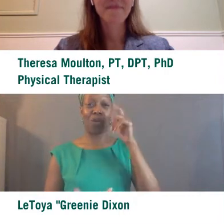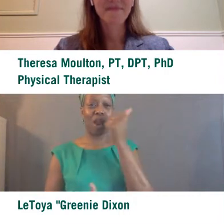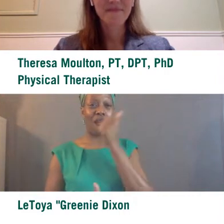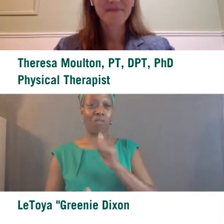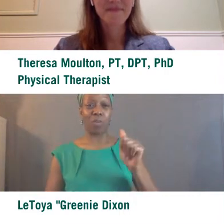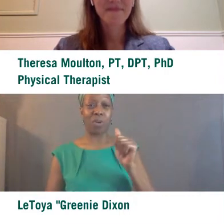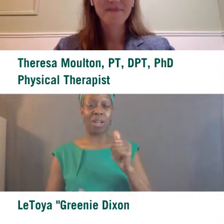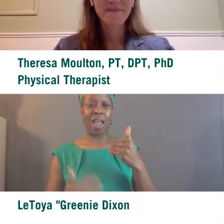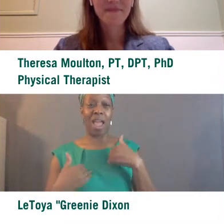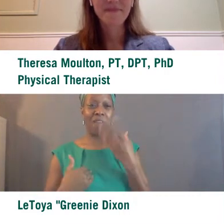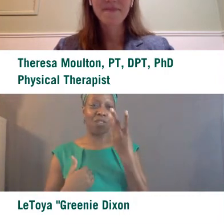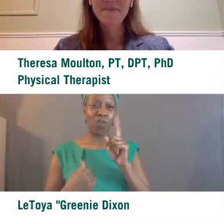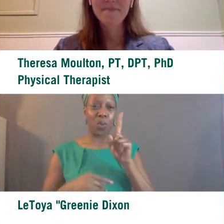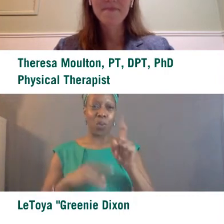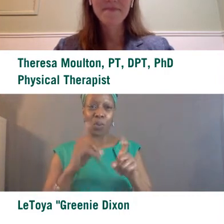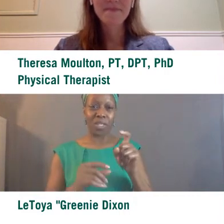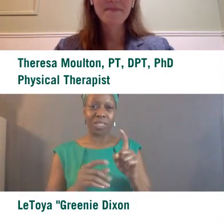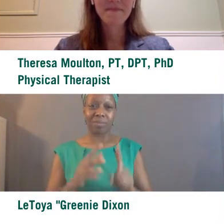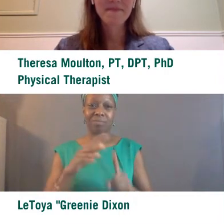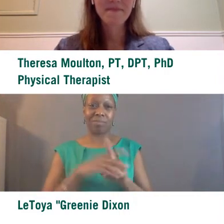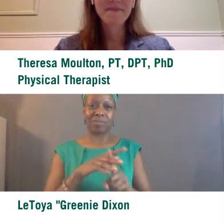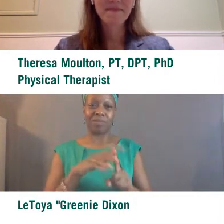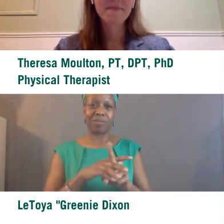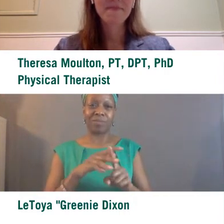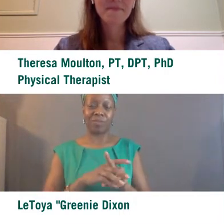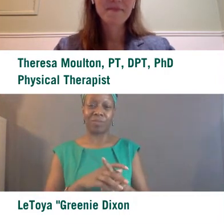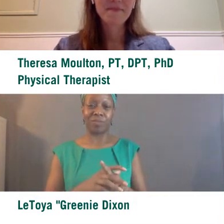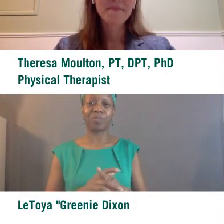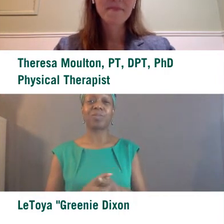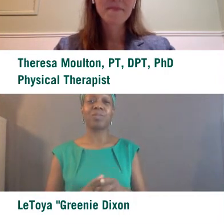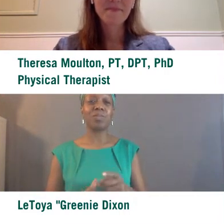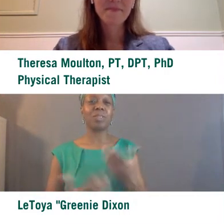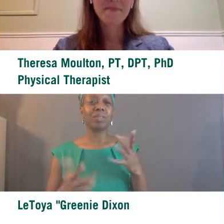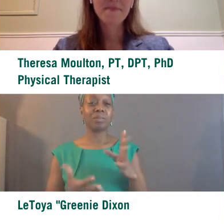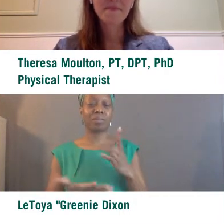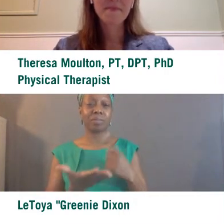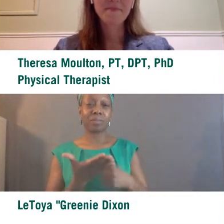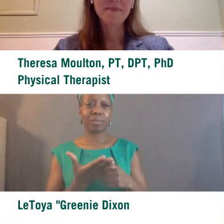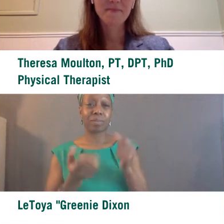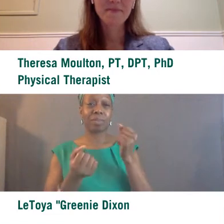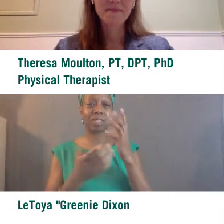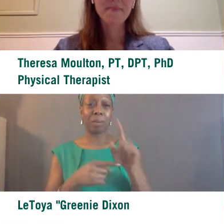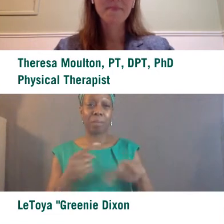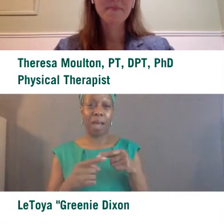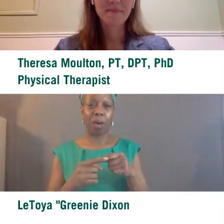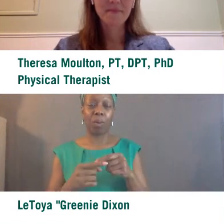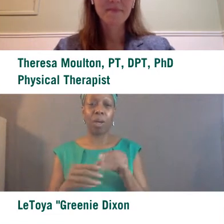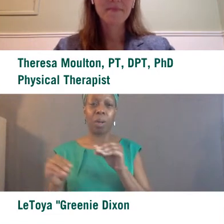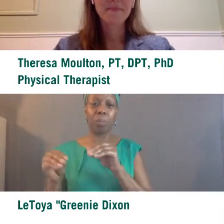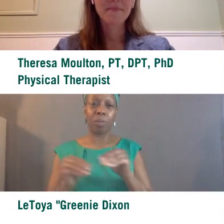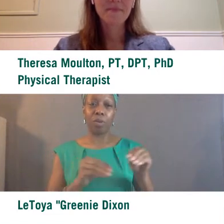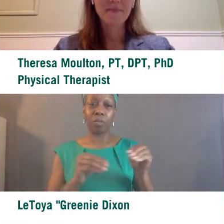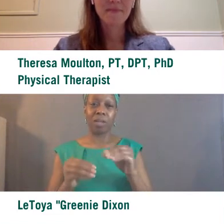and Theresa I'm gonna ask you these questions as well. We've spoken a lot about mobility and a lot about movement, and these questions are coming in.